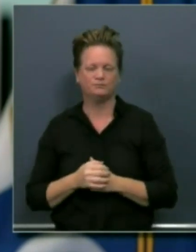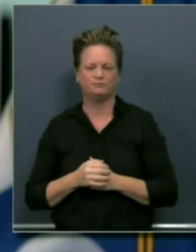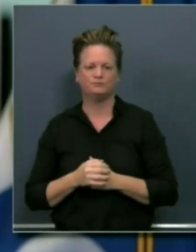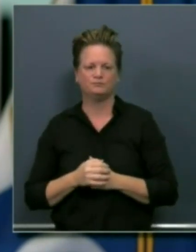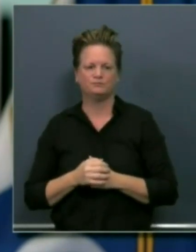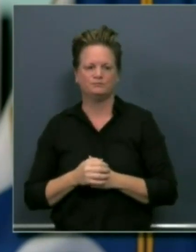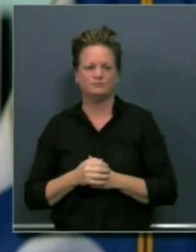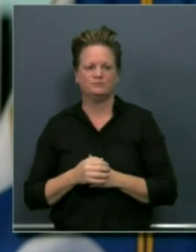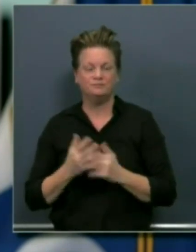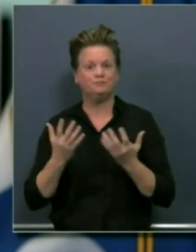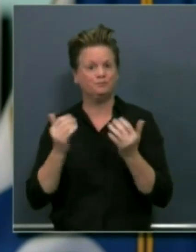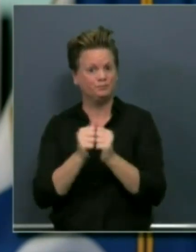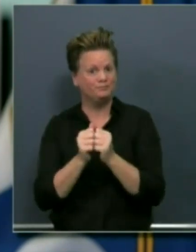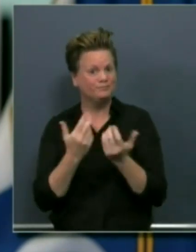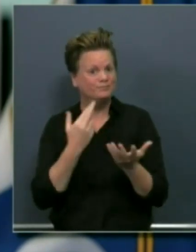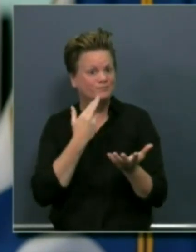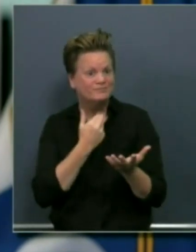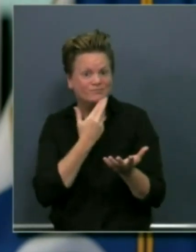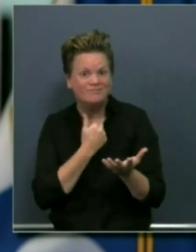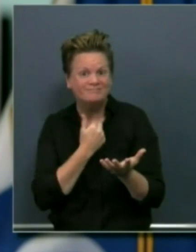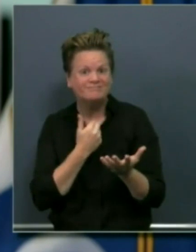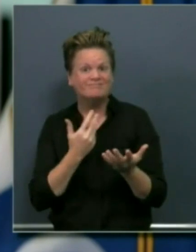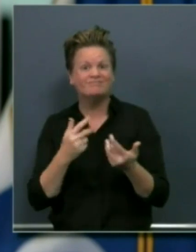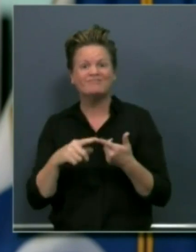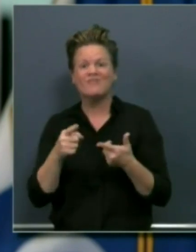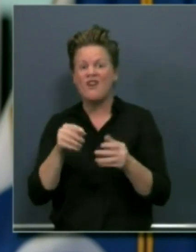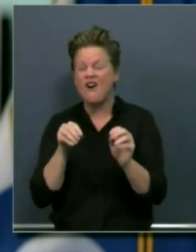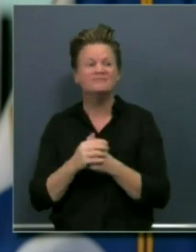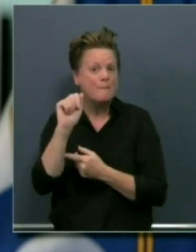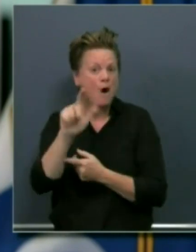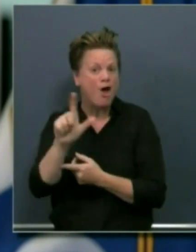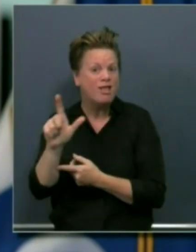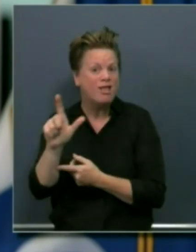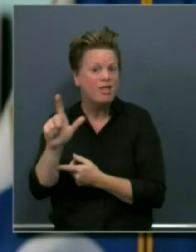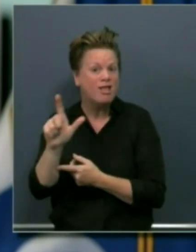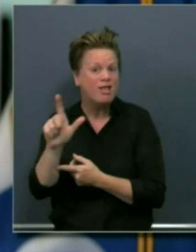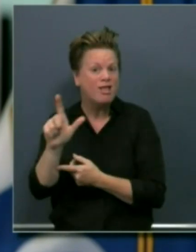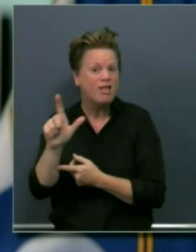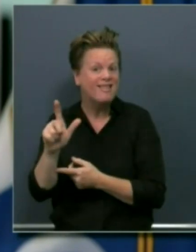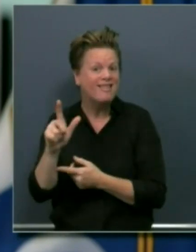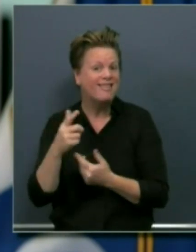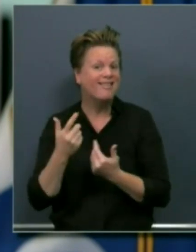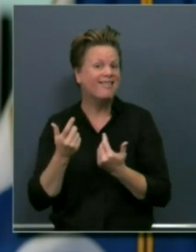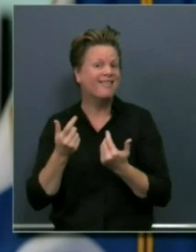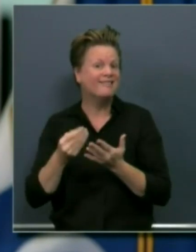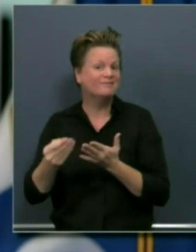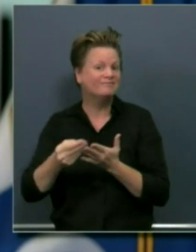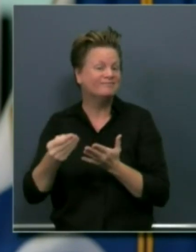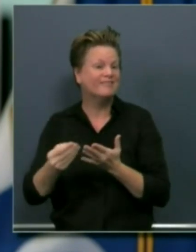SECTORAL GUIDELINES. TO HELP. ADVANCE THOSE EFFORTS THAT'S IN THE A DINING SPACE THAT'S